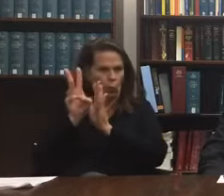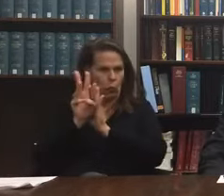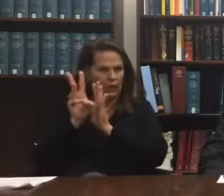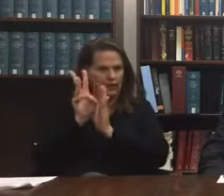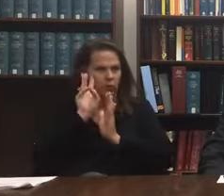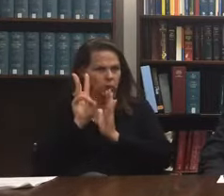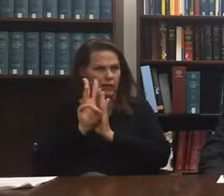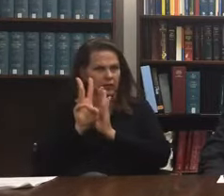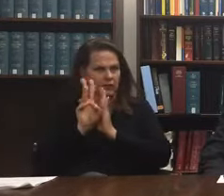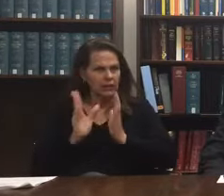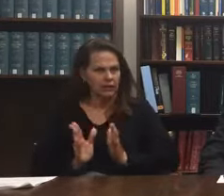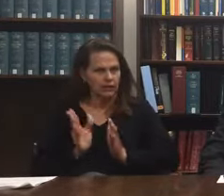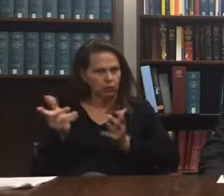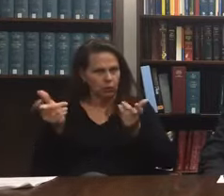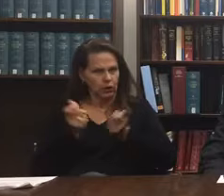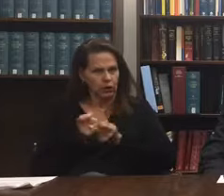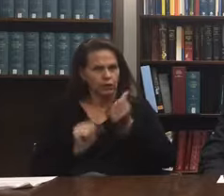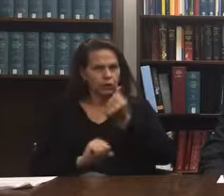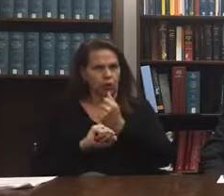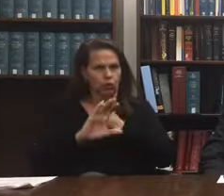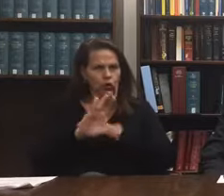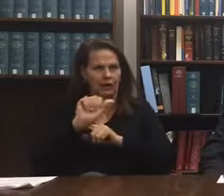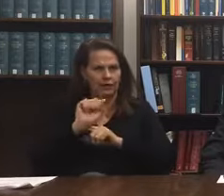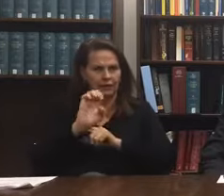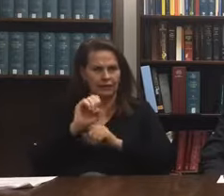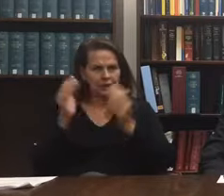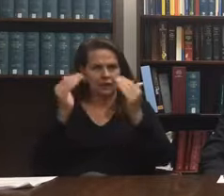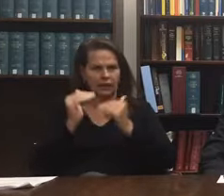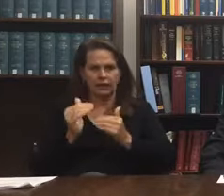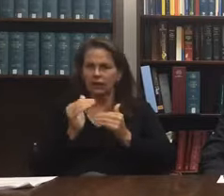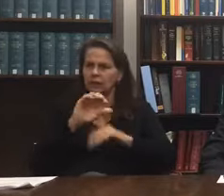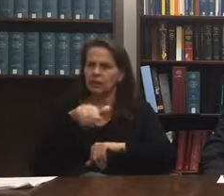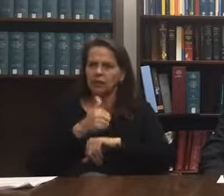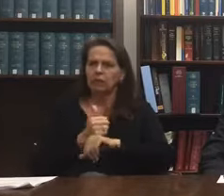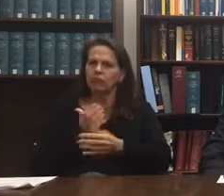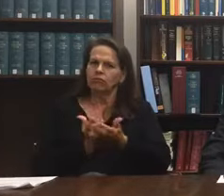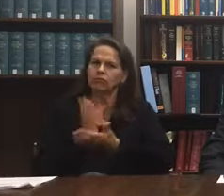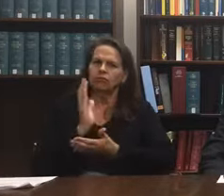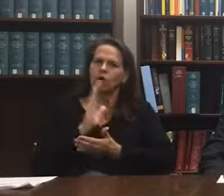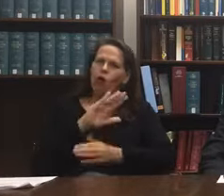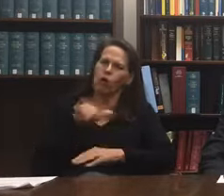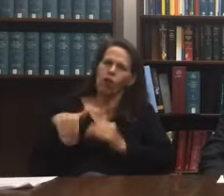case you have a right to establish all pertinent or relevant facts and you have